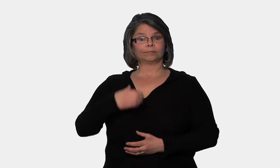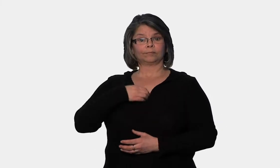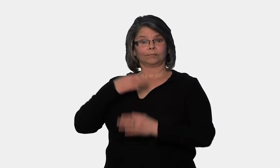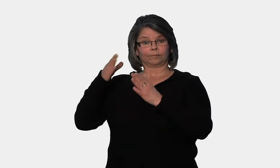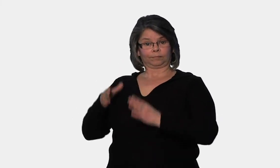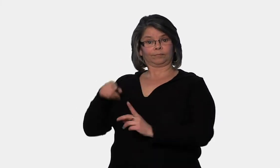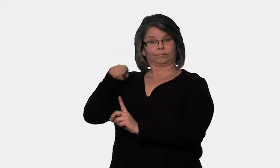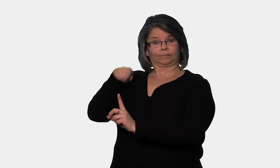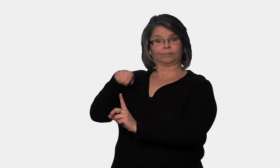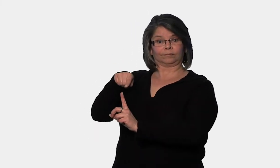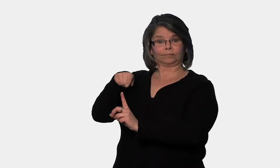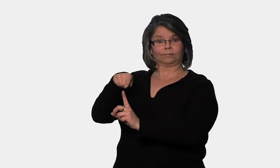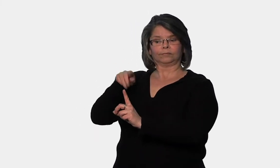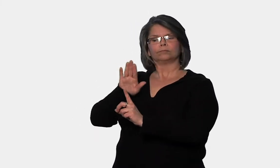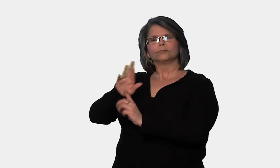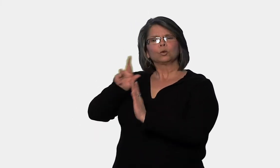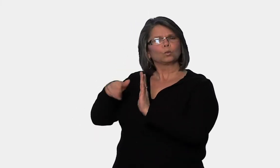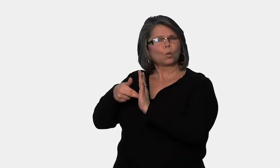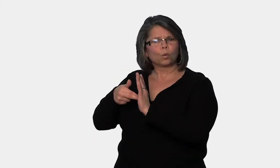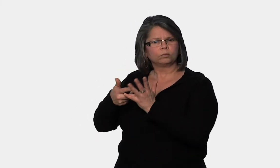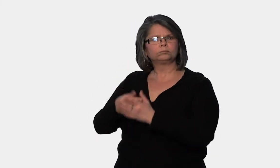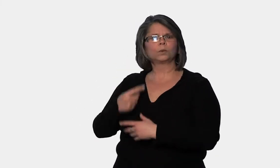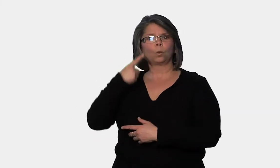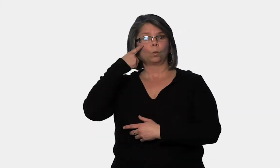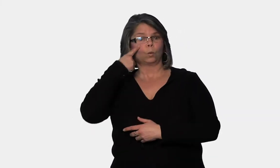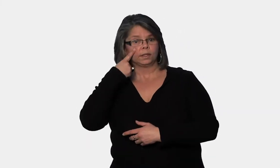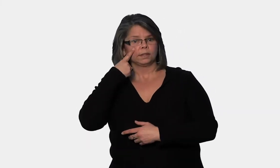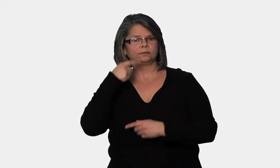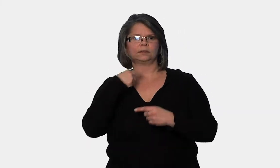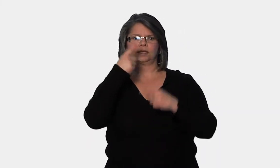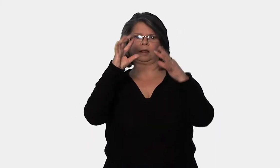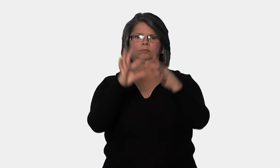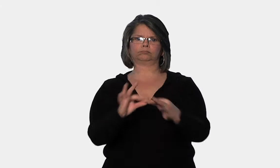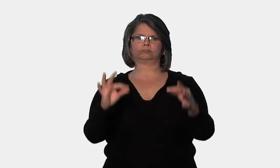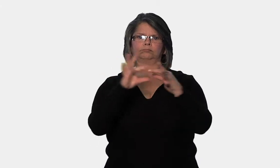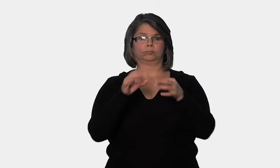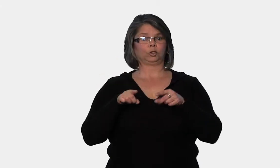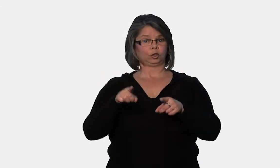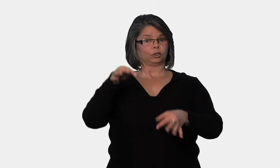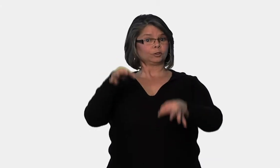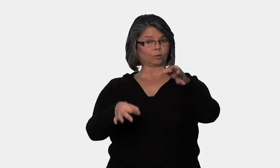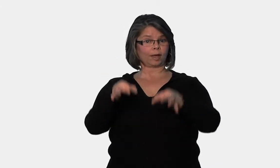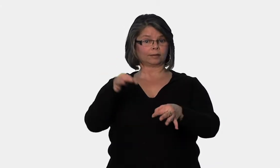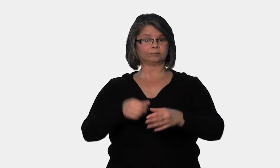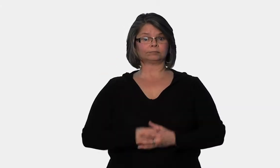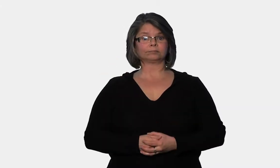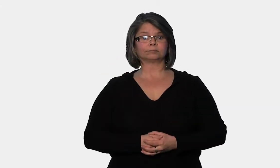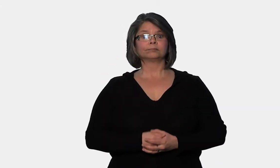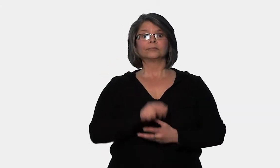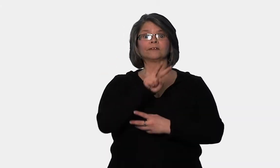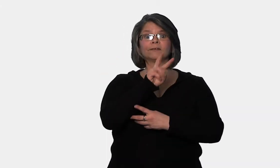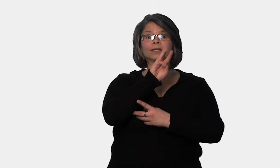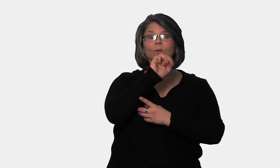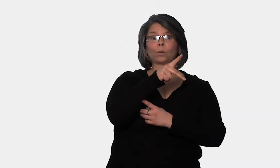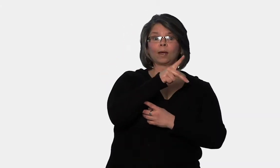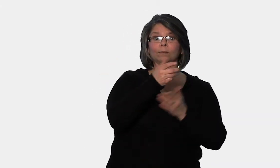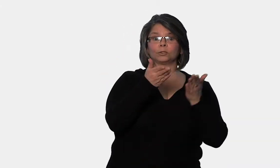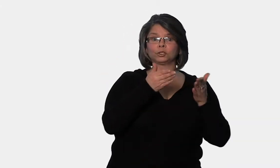The complainant will be a witness and give evidence at trial. The Victim/Witness Assistance Worker